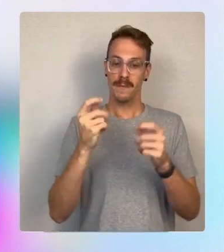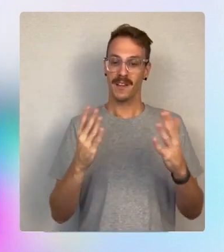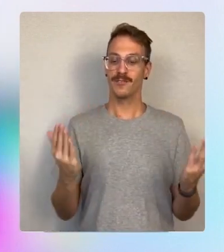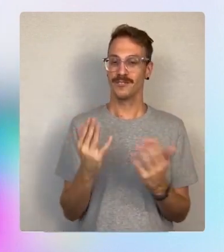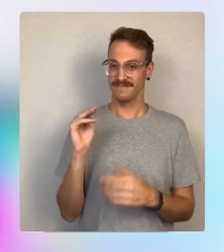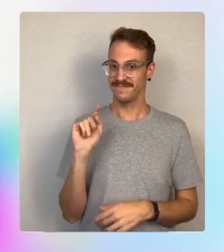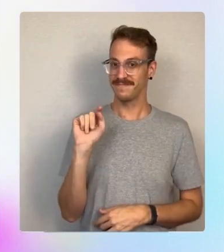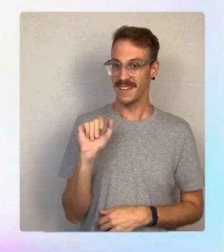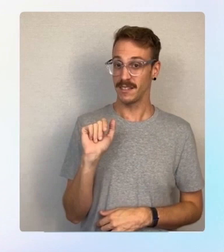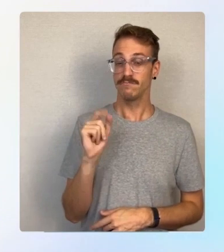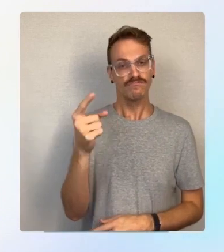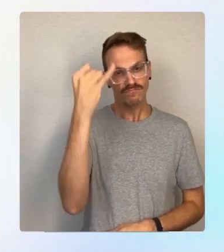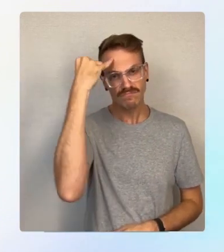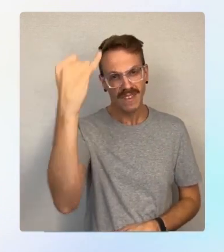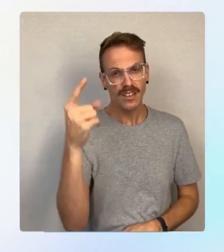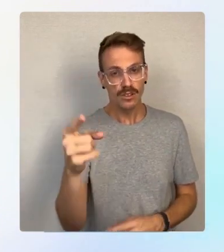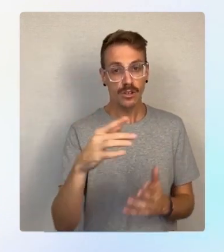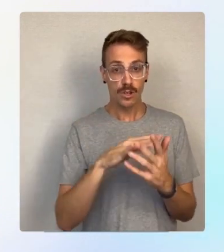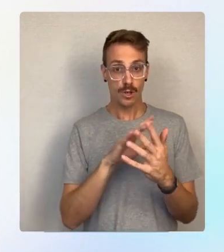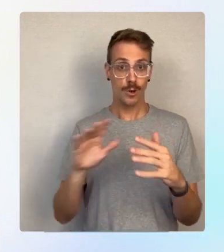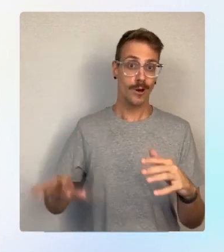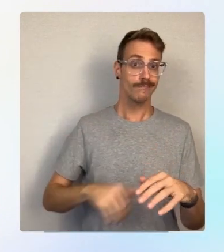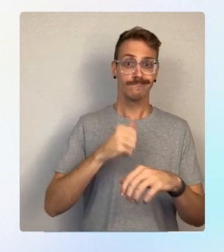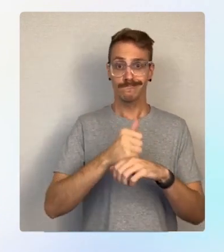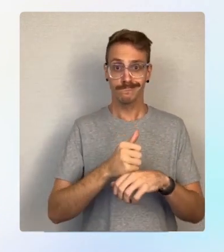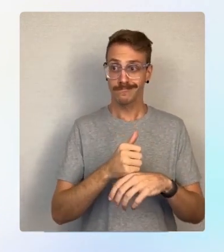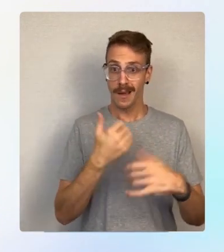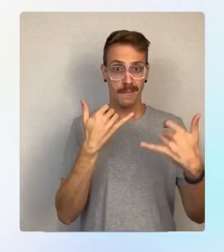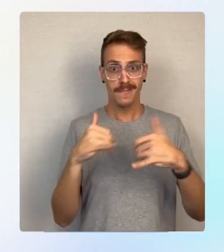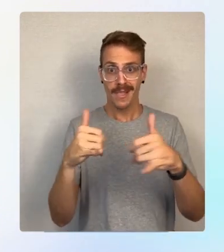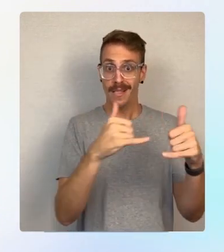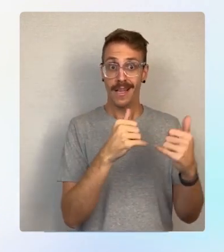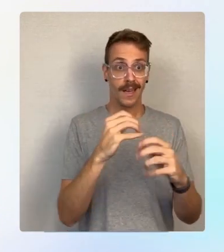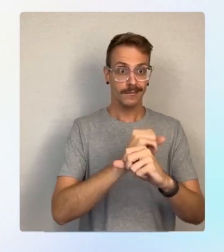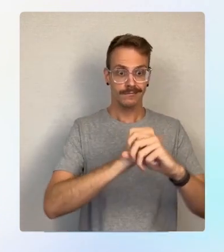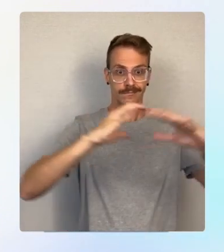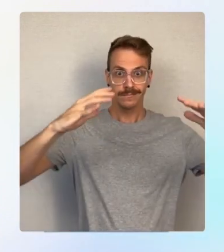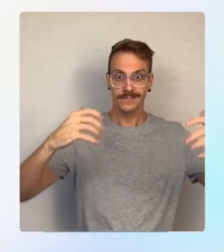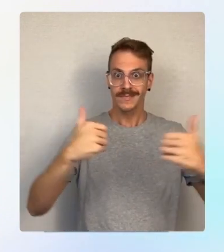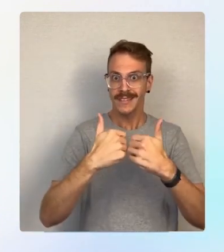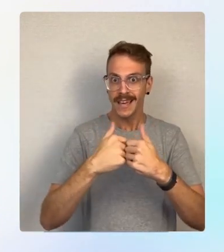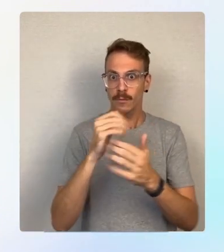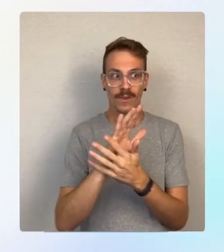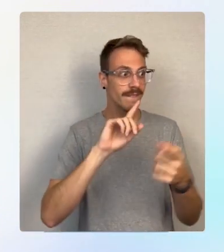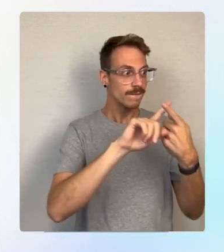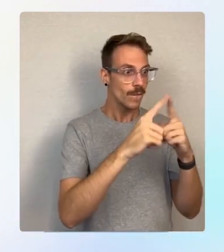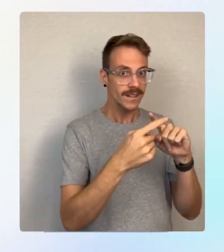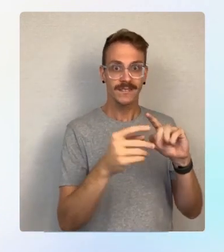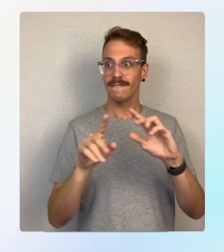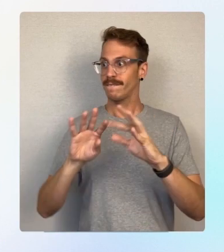Imagine being able to play a virtual game with friends and family in your living room. Seems simple enough, right?